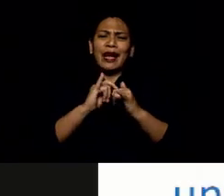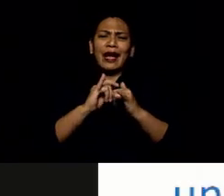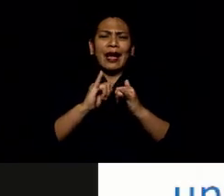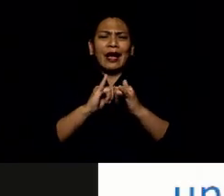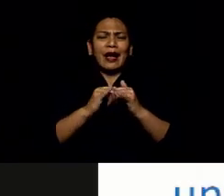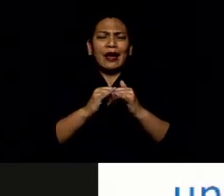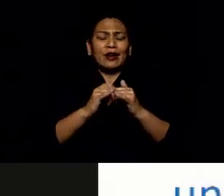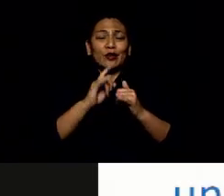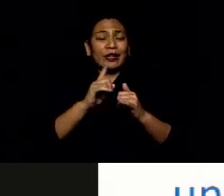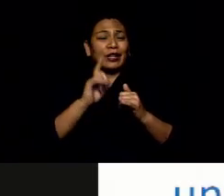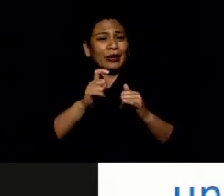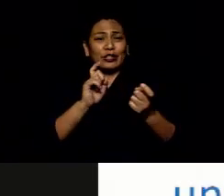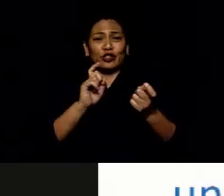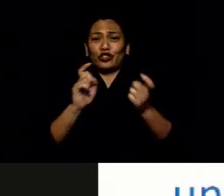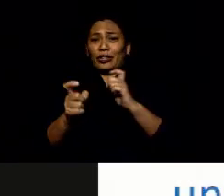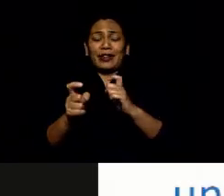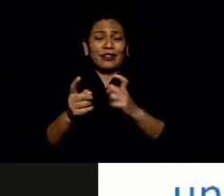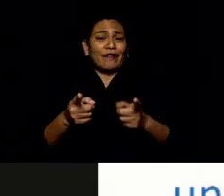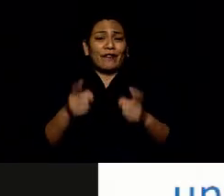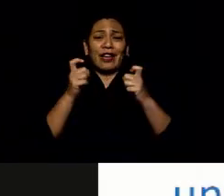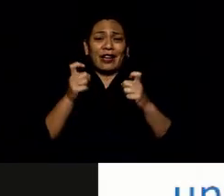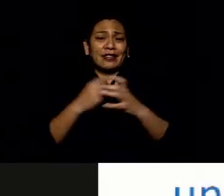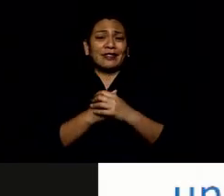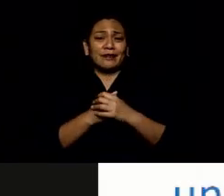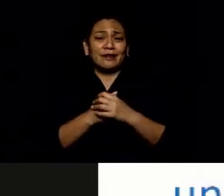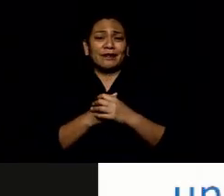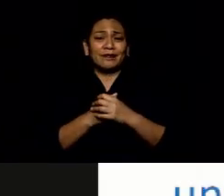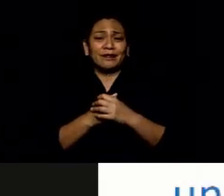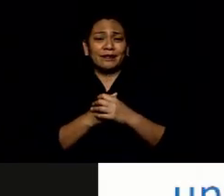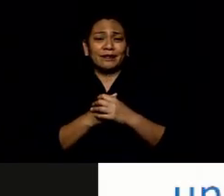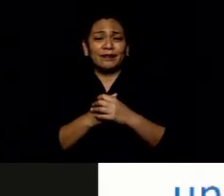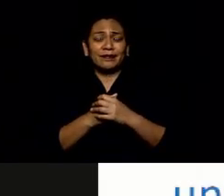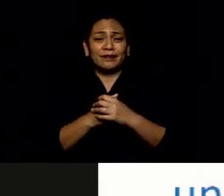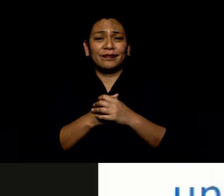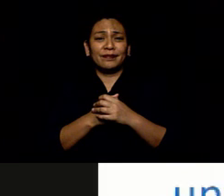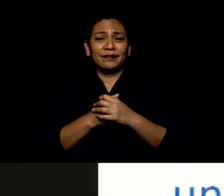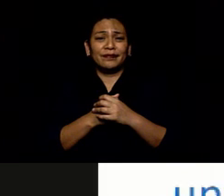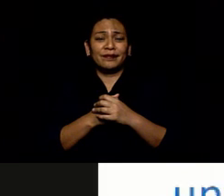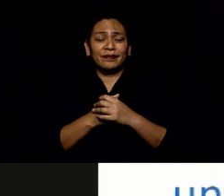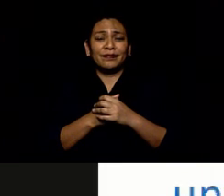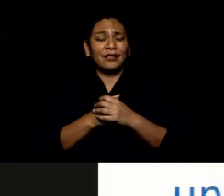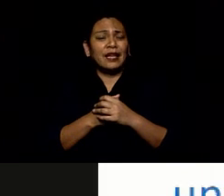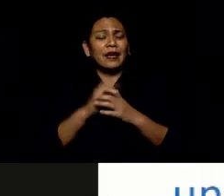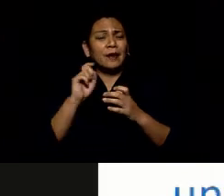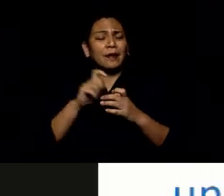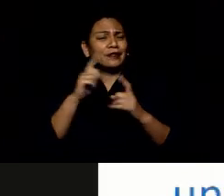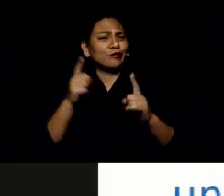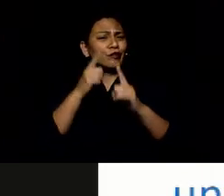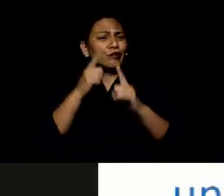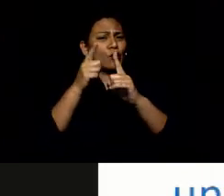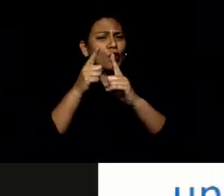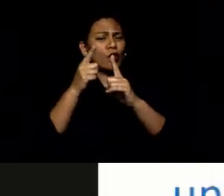this, um, to meet what the IEPEC tells us